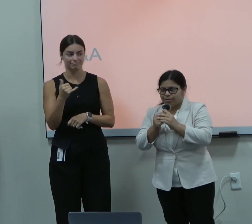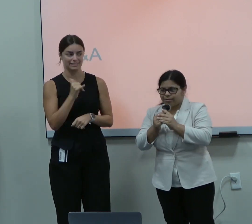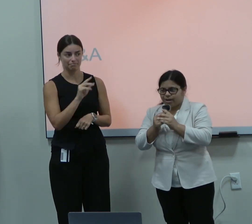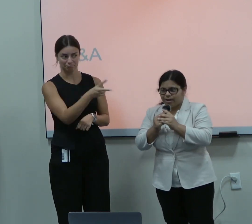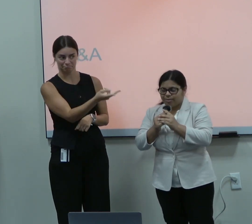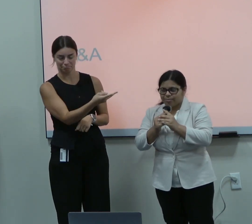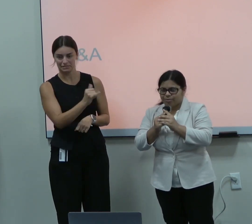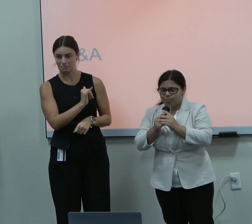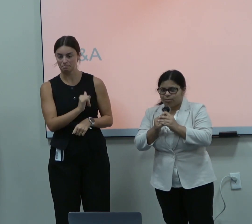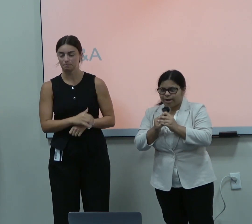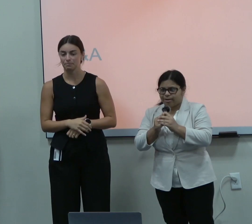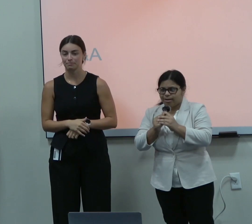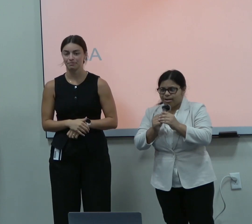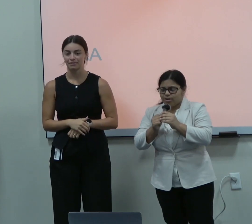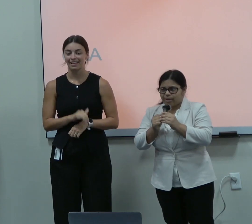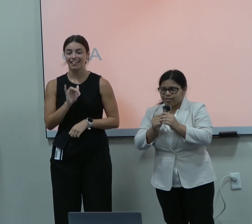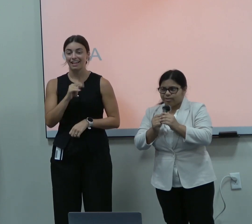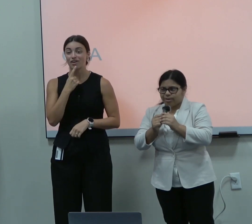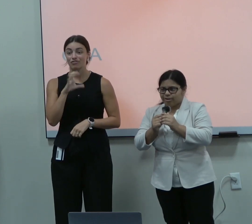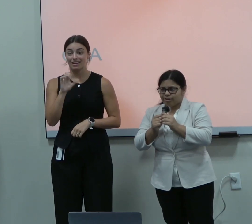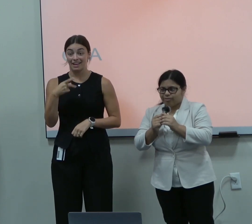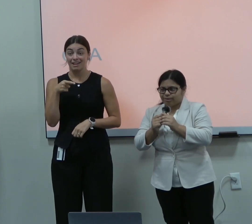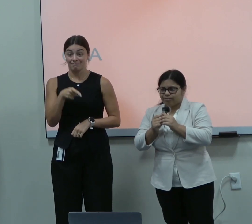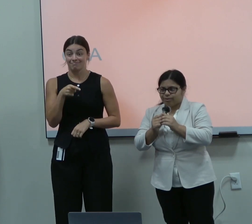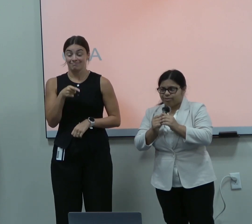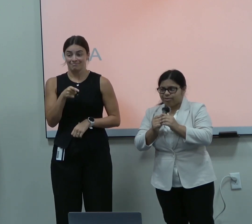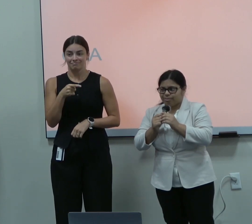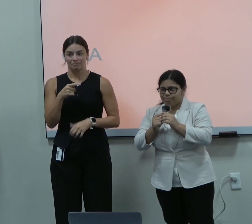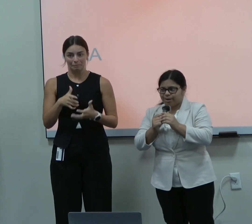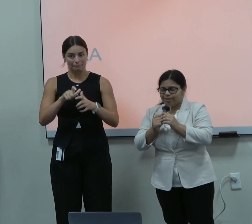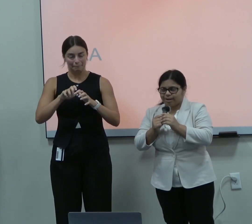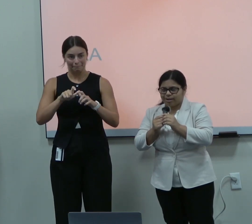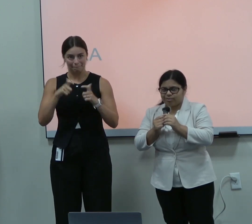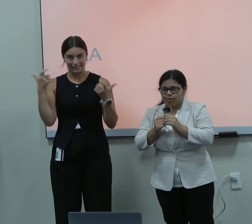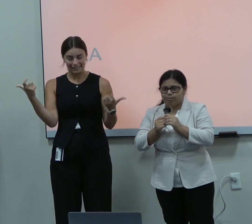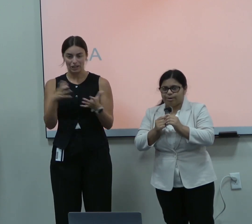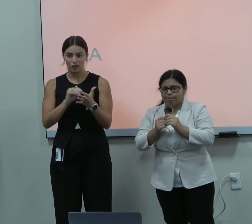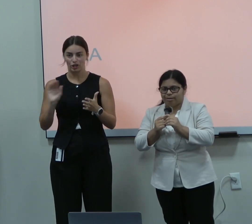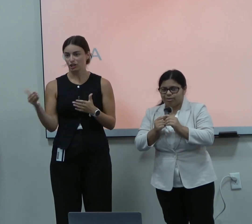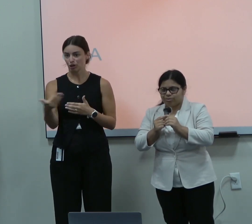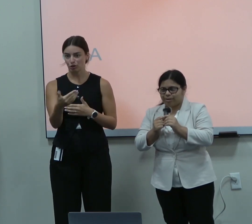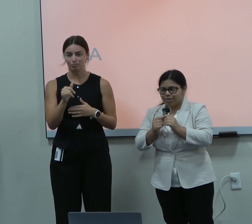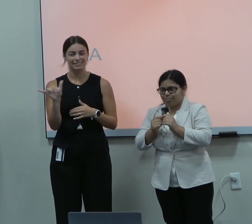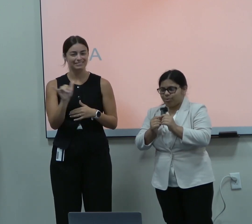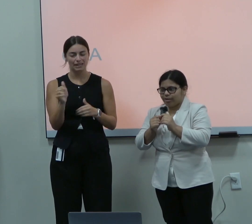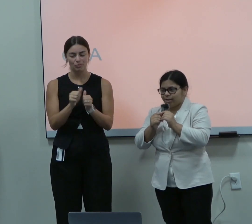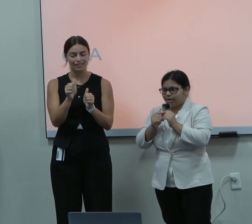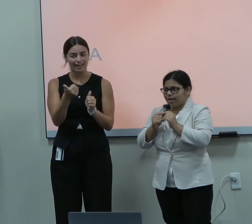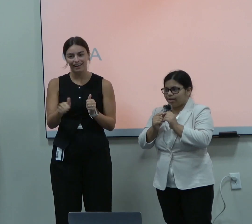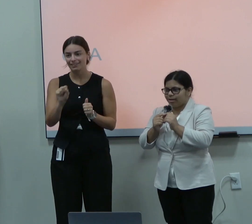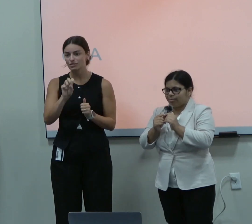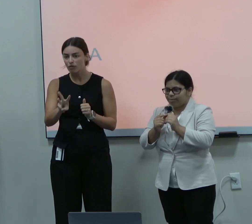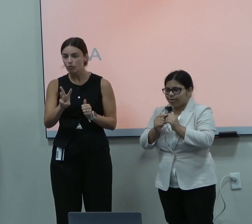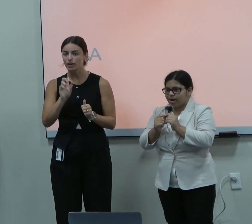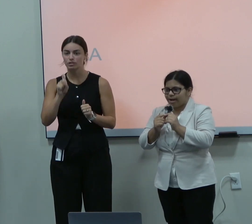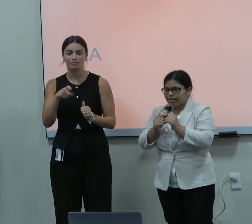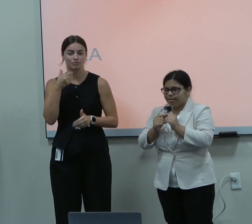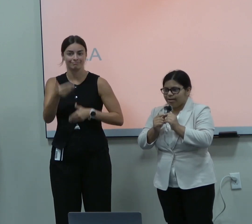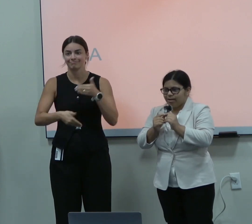That was quite the learning curve at first. But like any software, you just have to keep using it and get better at it.